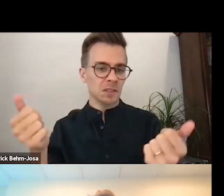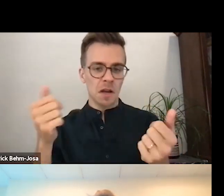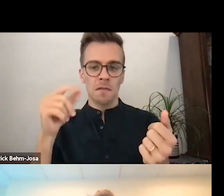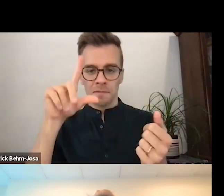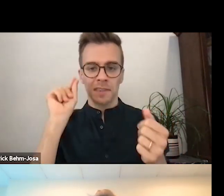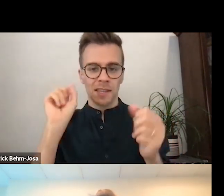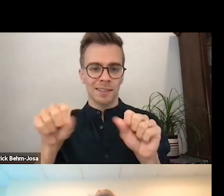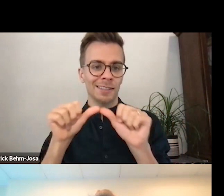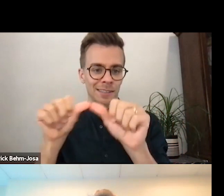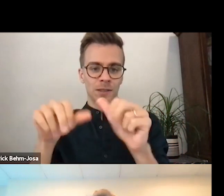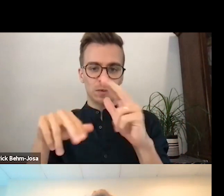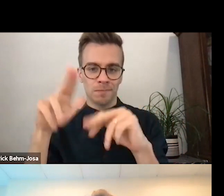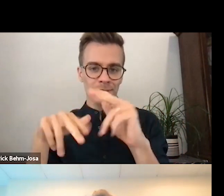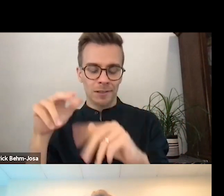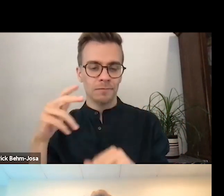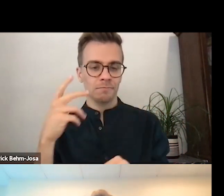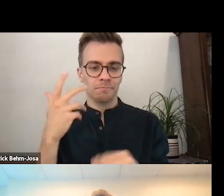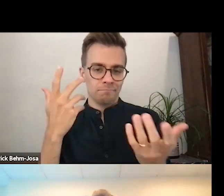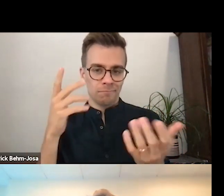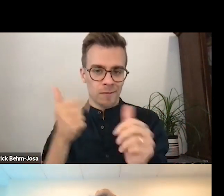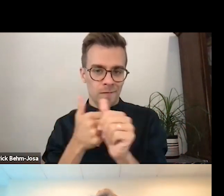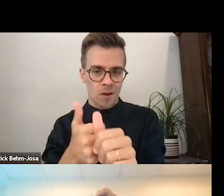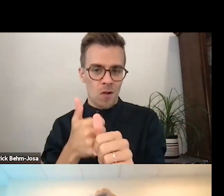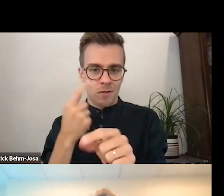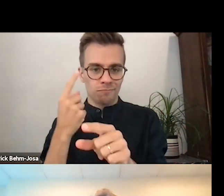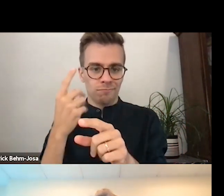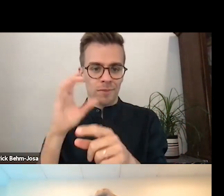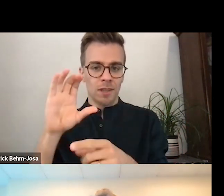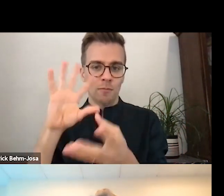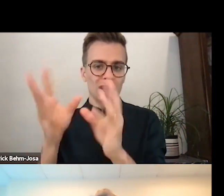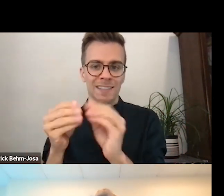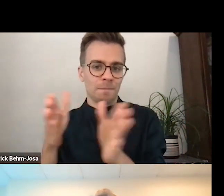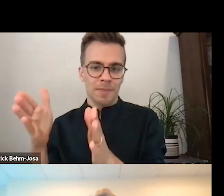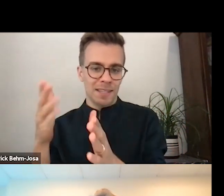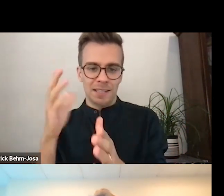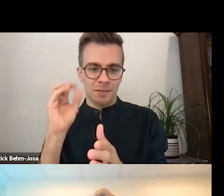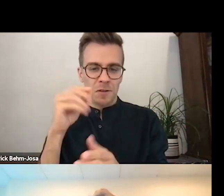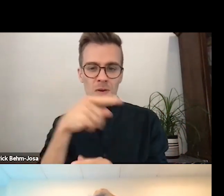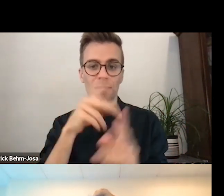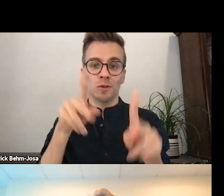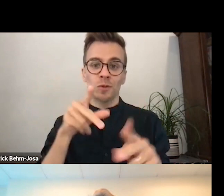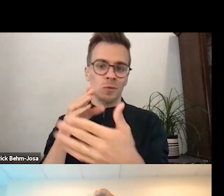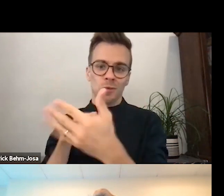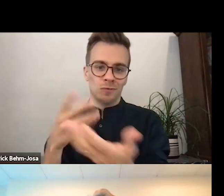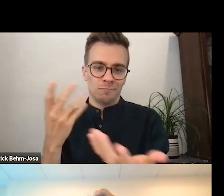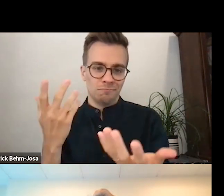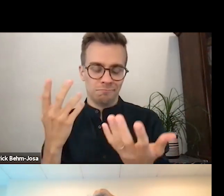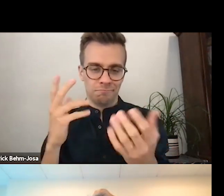and the appeals that were lodged. So Gallaudet has moved forward.